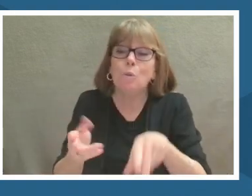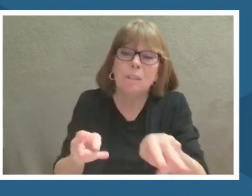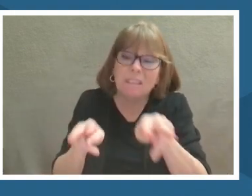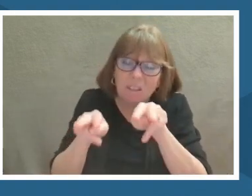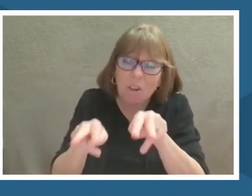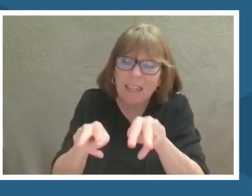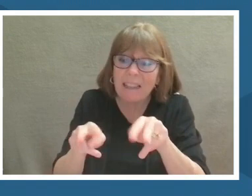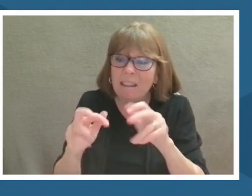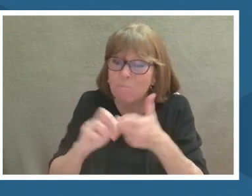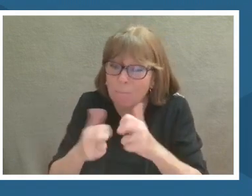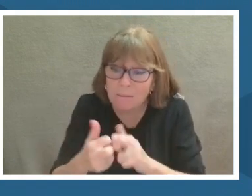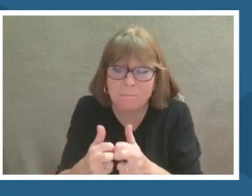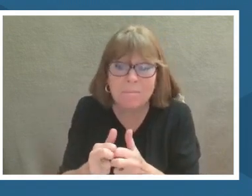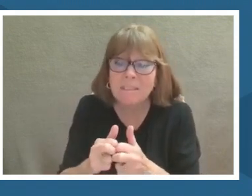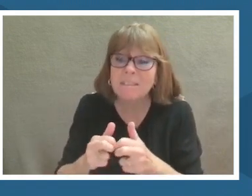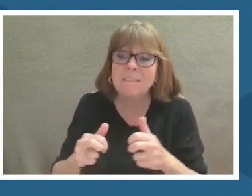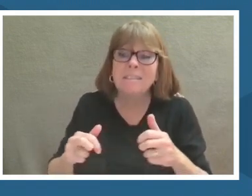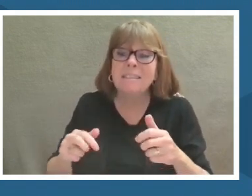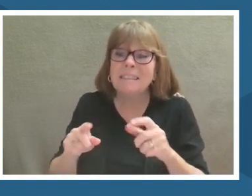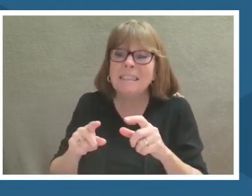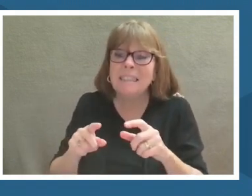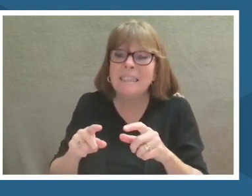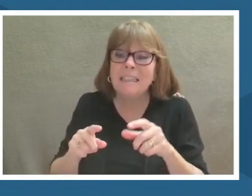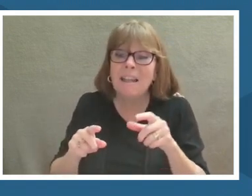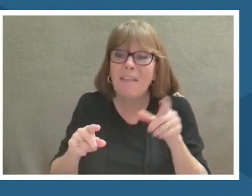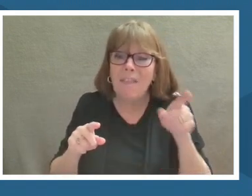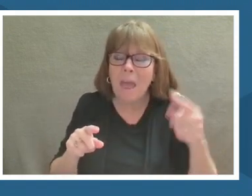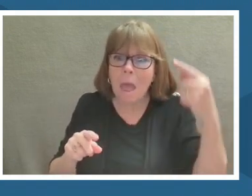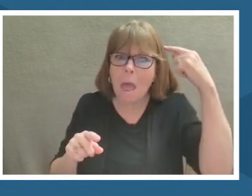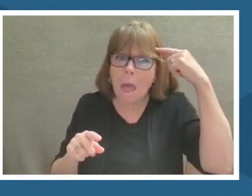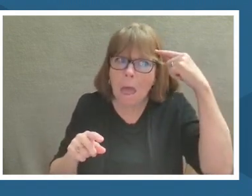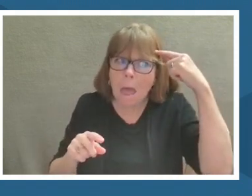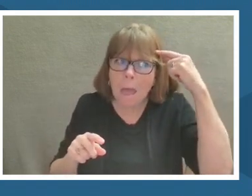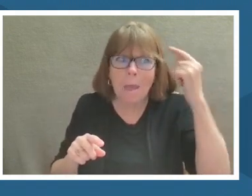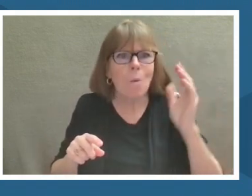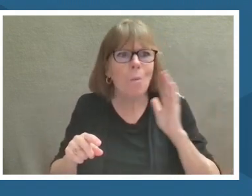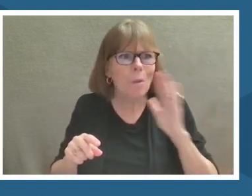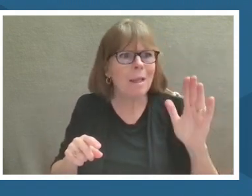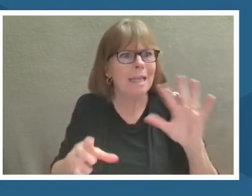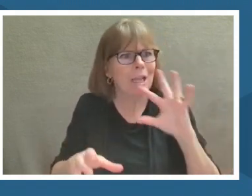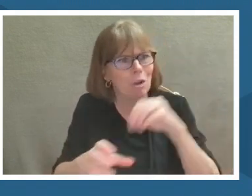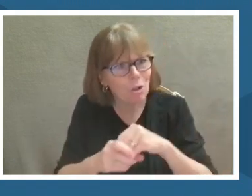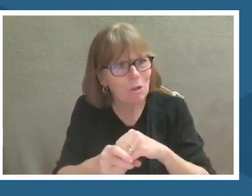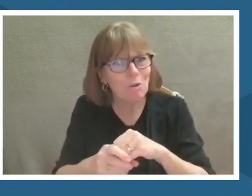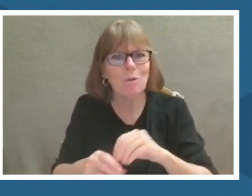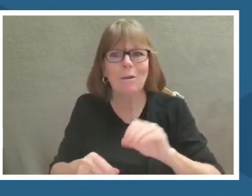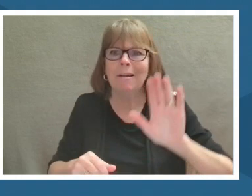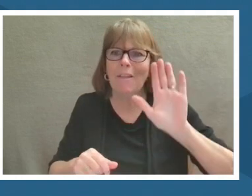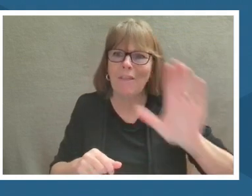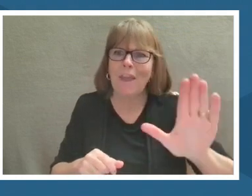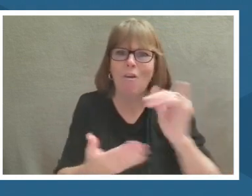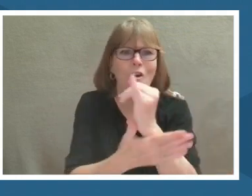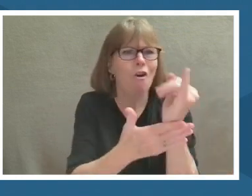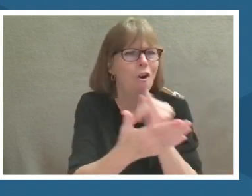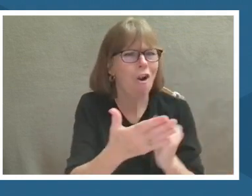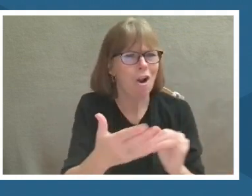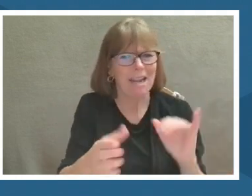end up incorporating their their skills and the